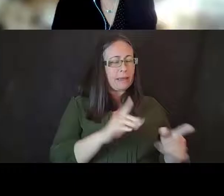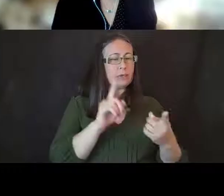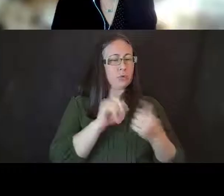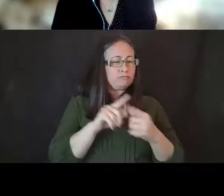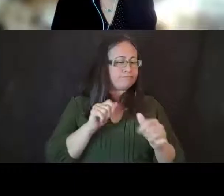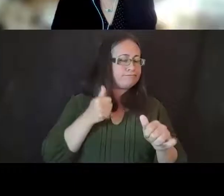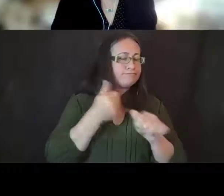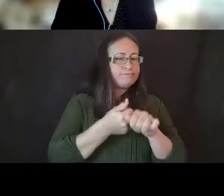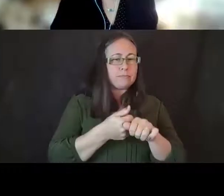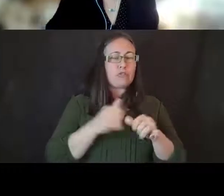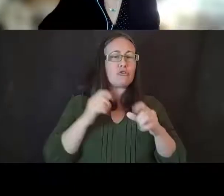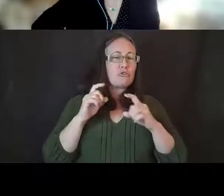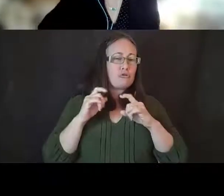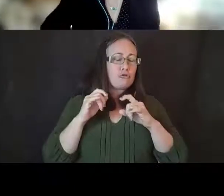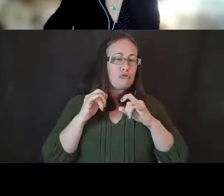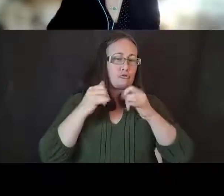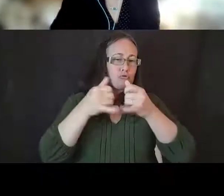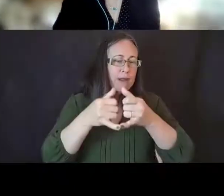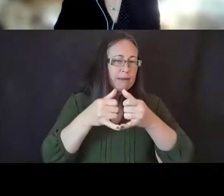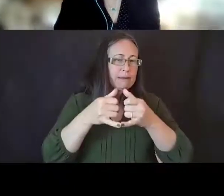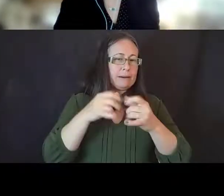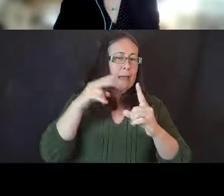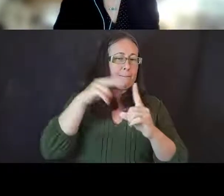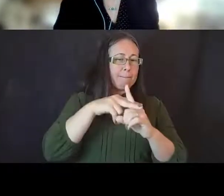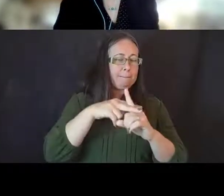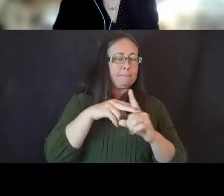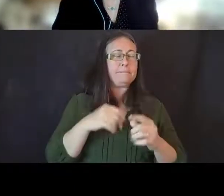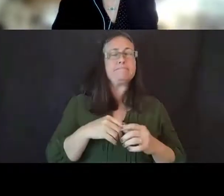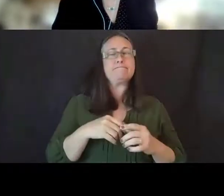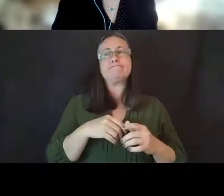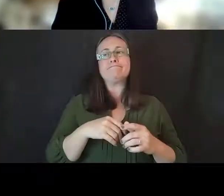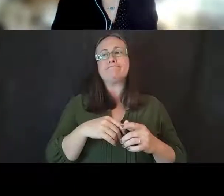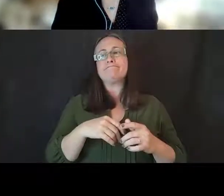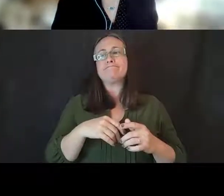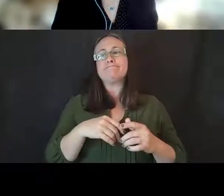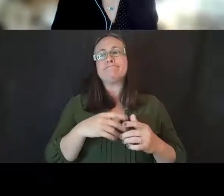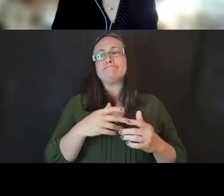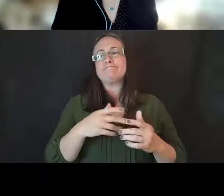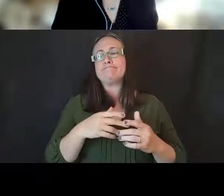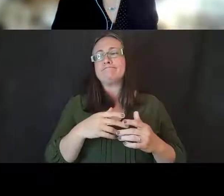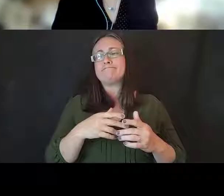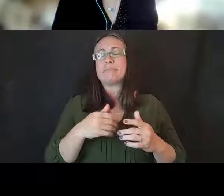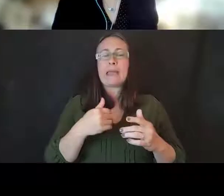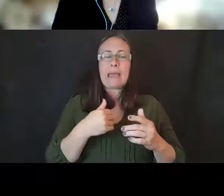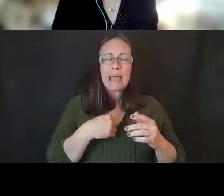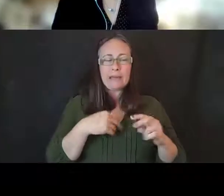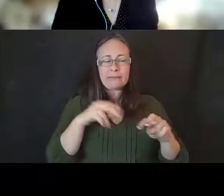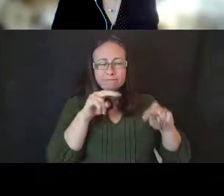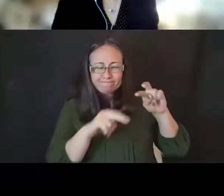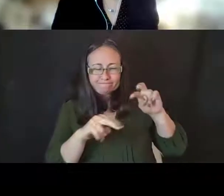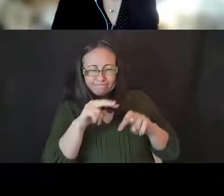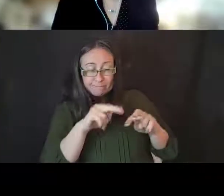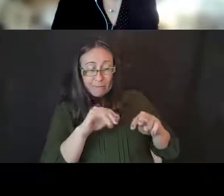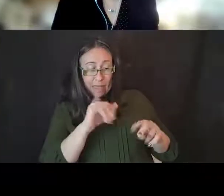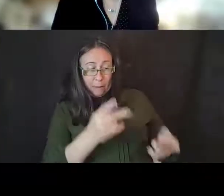with language that would further allow us to be able to determine whether or not the proposed research